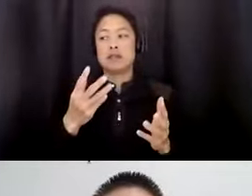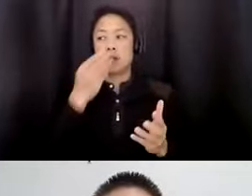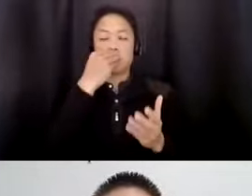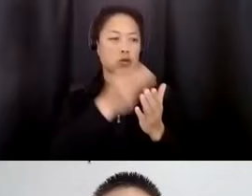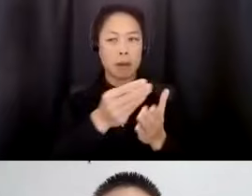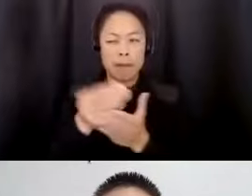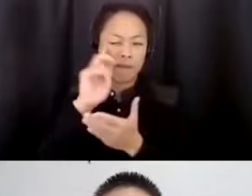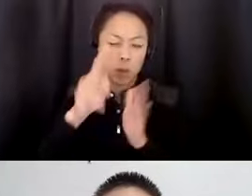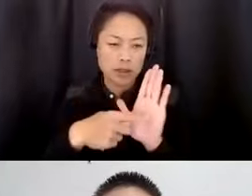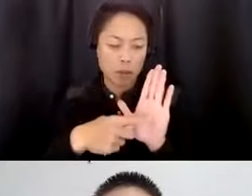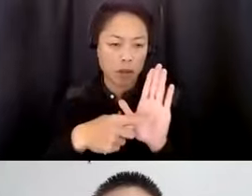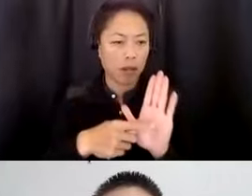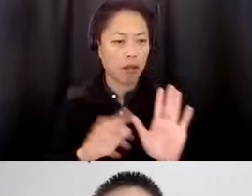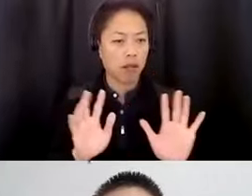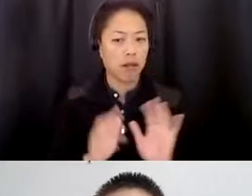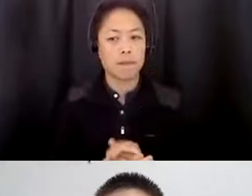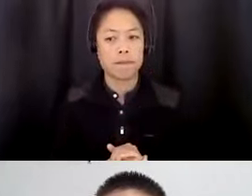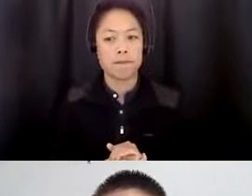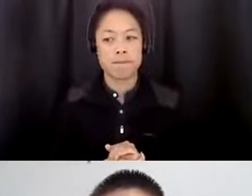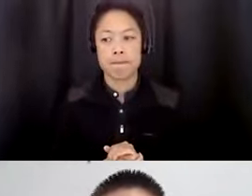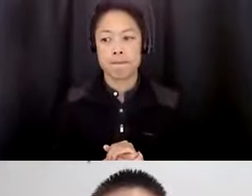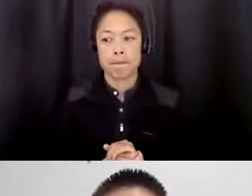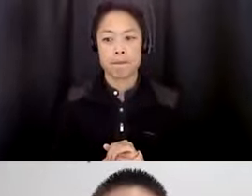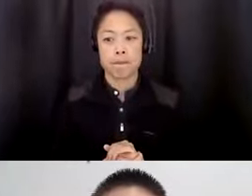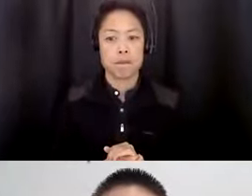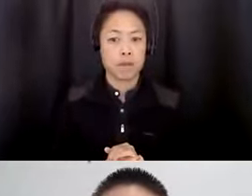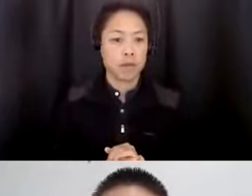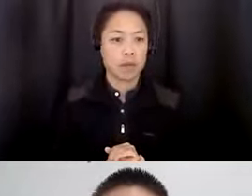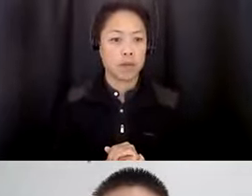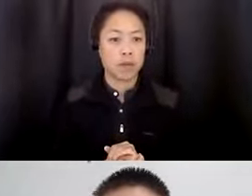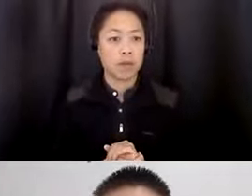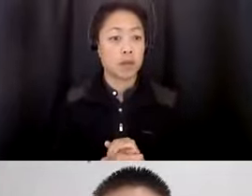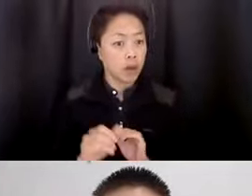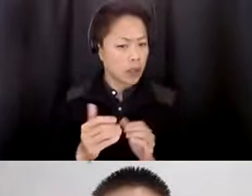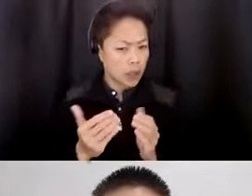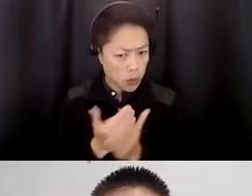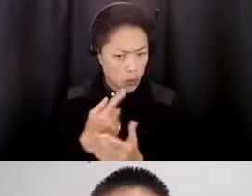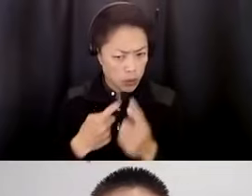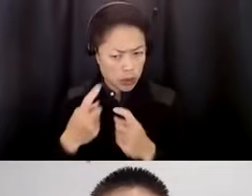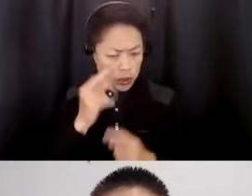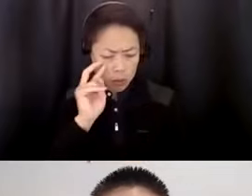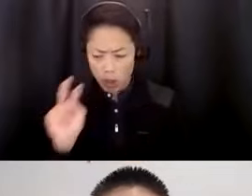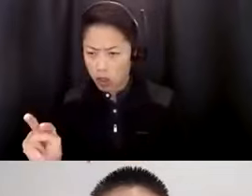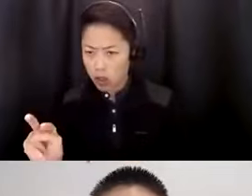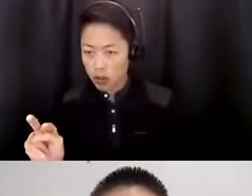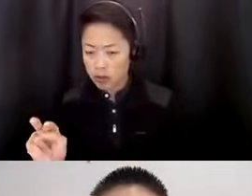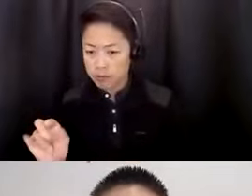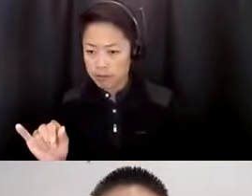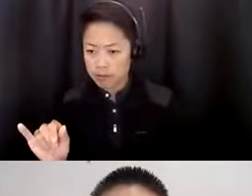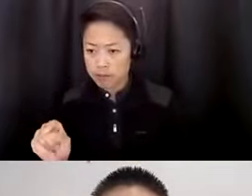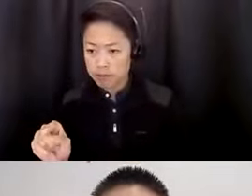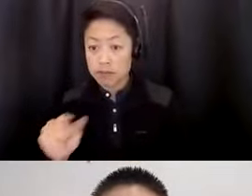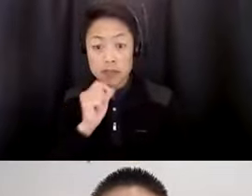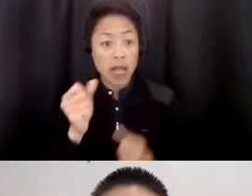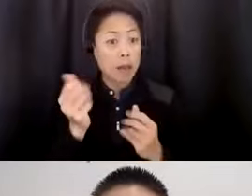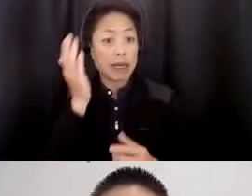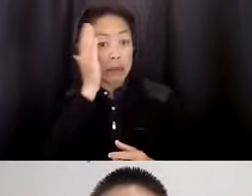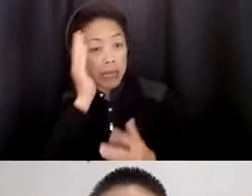Are there any questions? There are not a lot of beds left—yeah. [Reads questions]